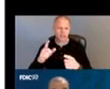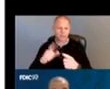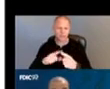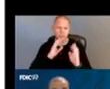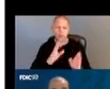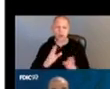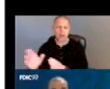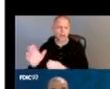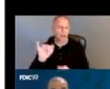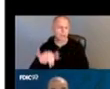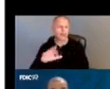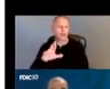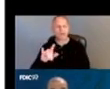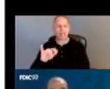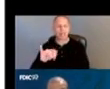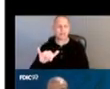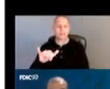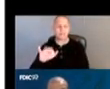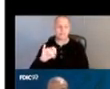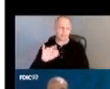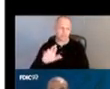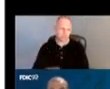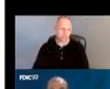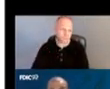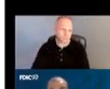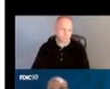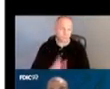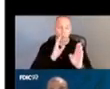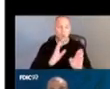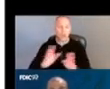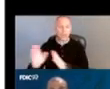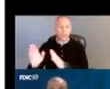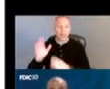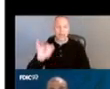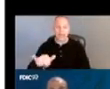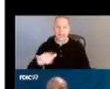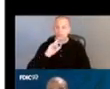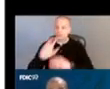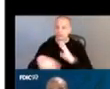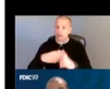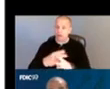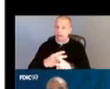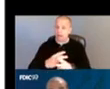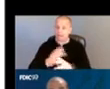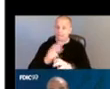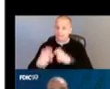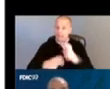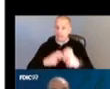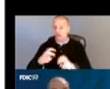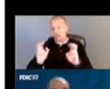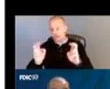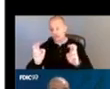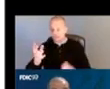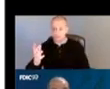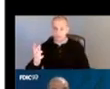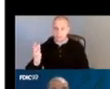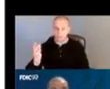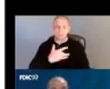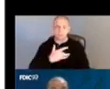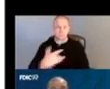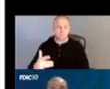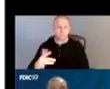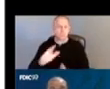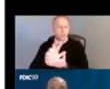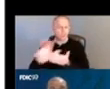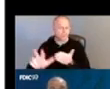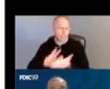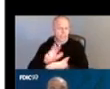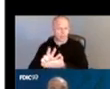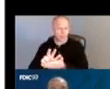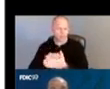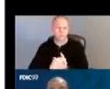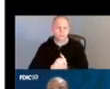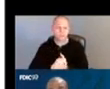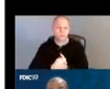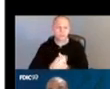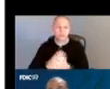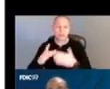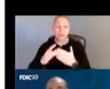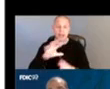fairs. Organizing reality fairs usually takes three hours. The guide includes planning tools,